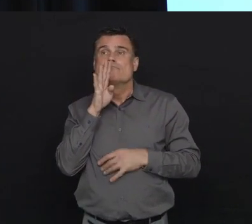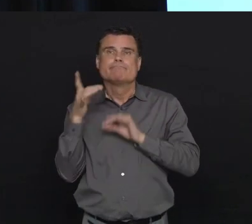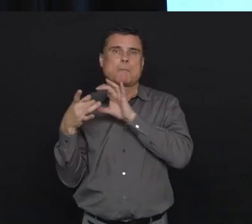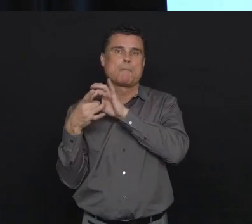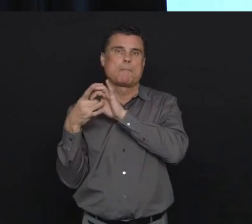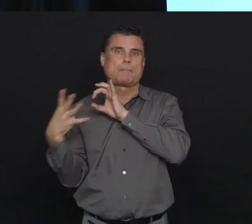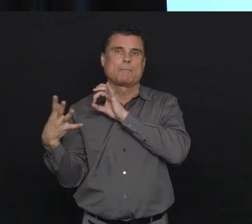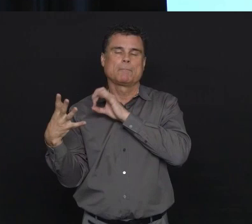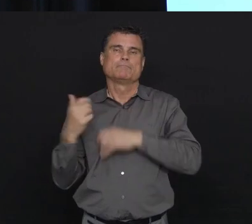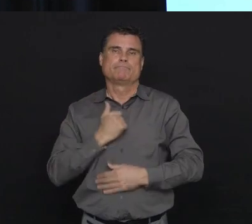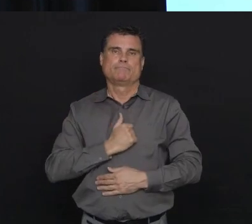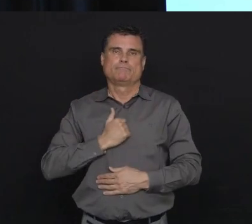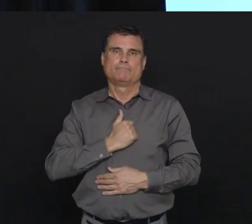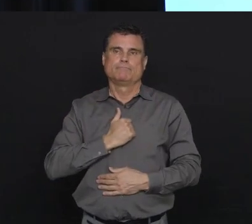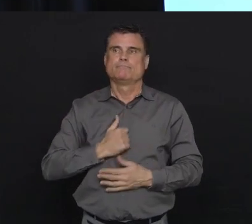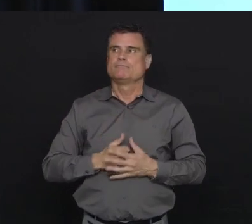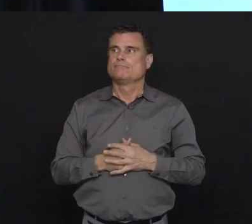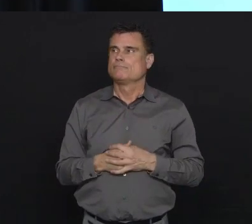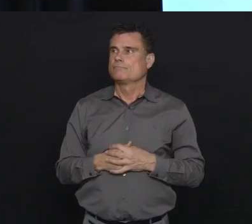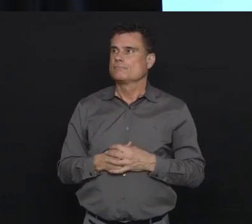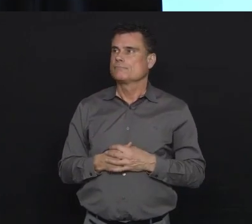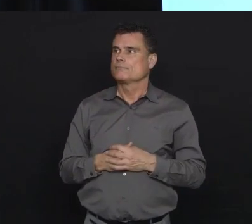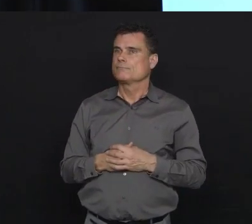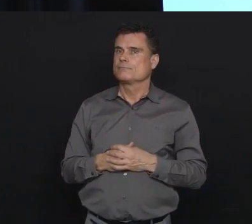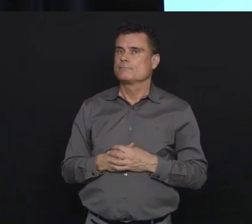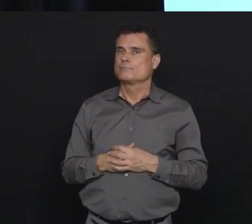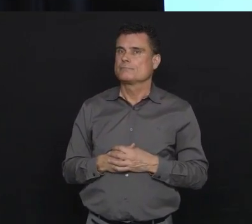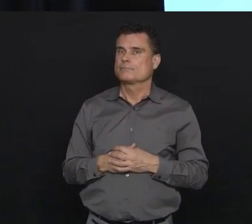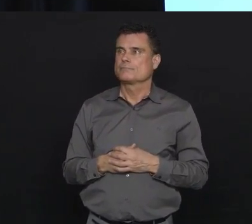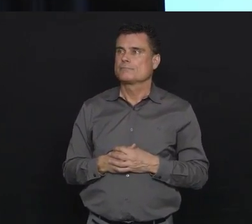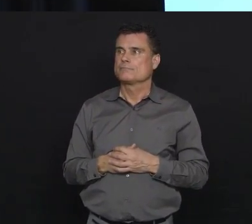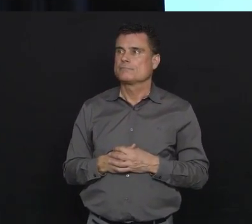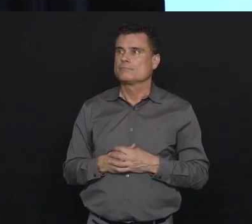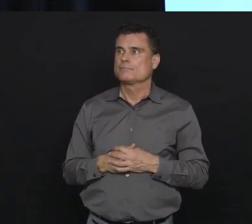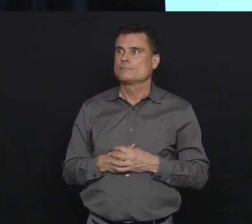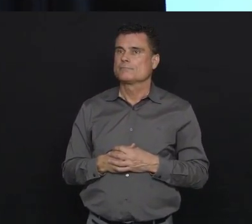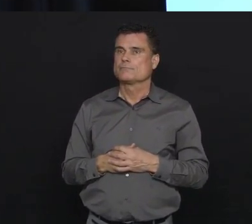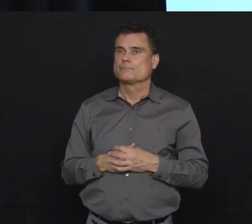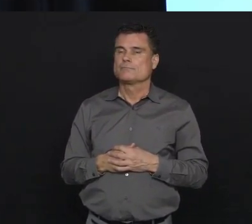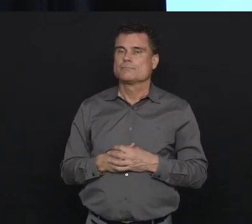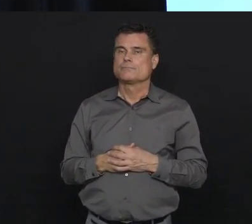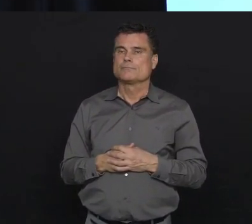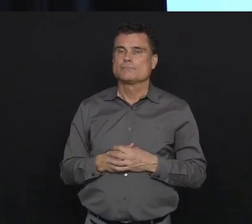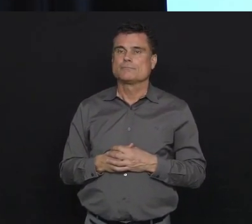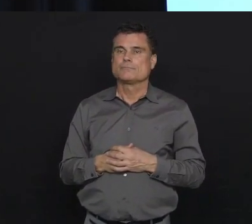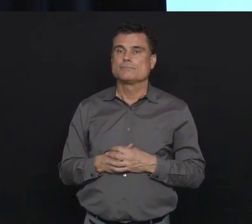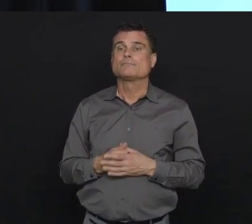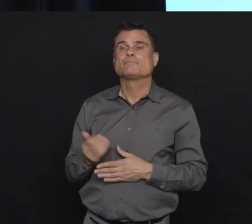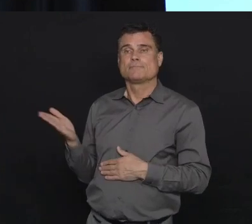Doctor Henry has control of the clicker which is a good thing for everyone. I want to talk about our acute